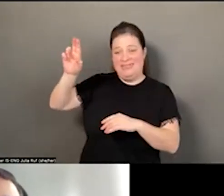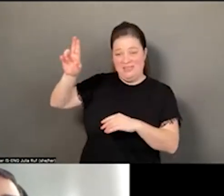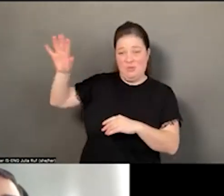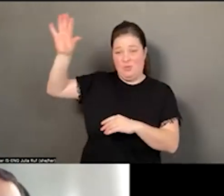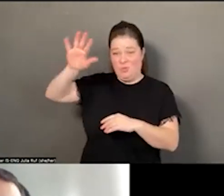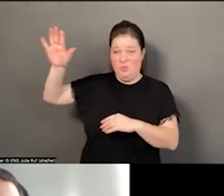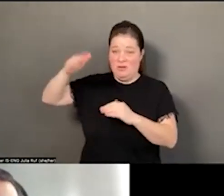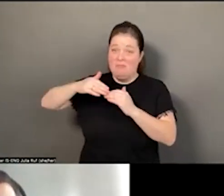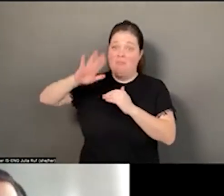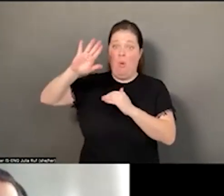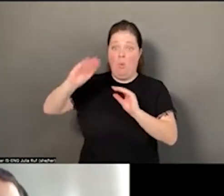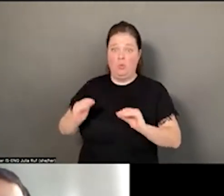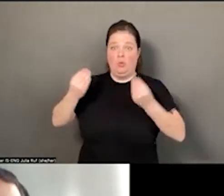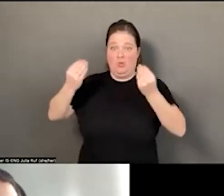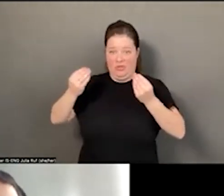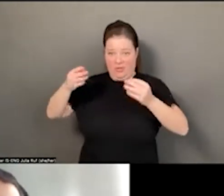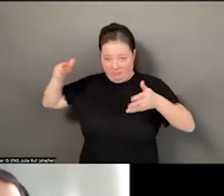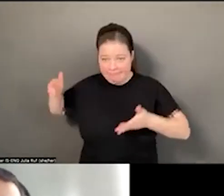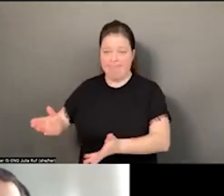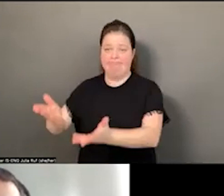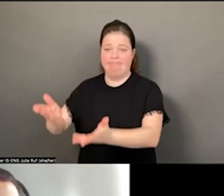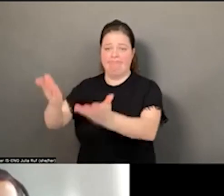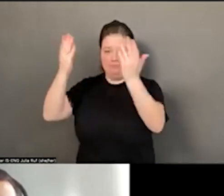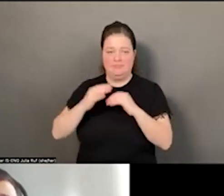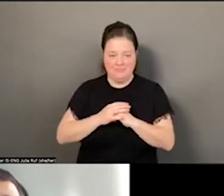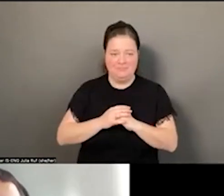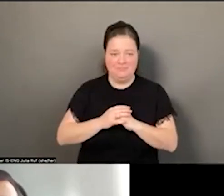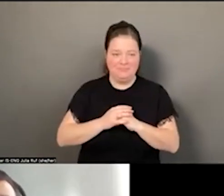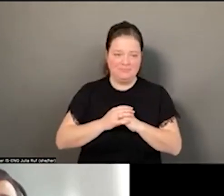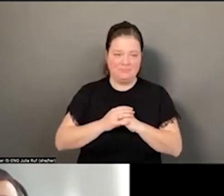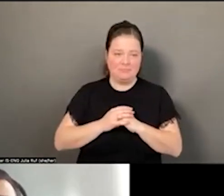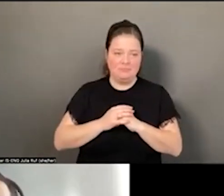to really build the capacity of all the people, all the companies,